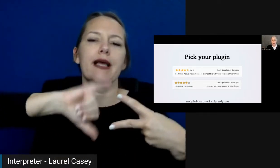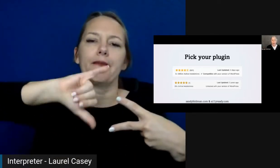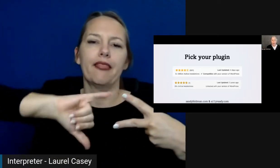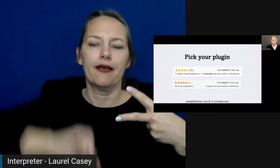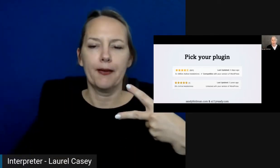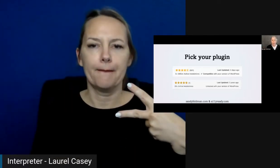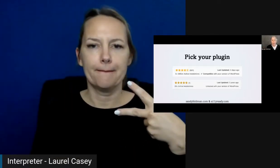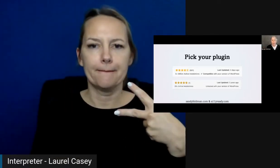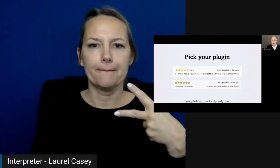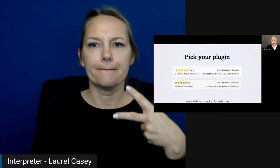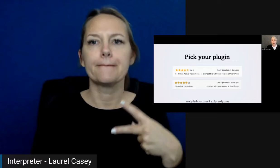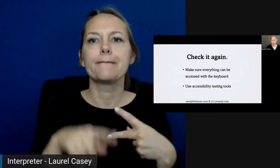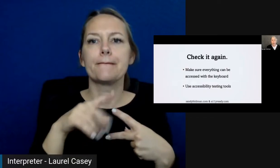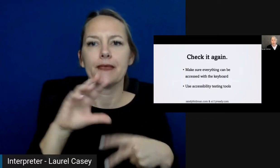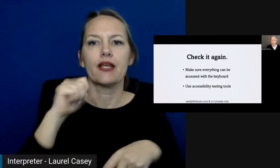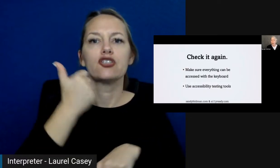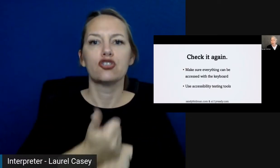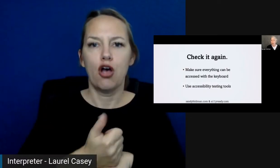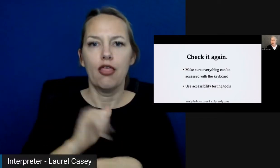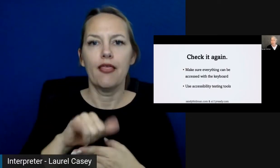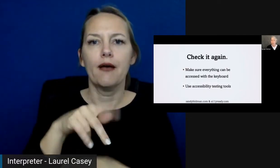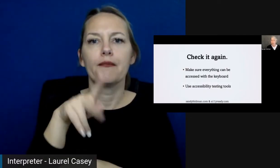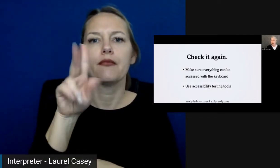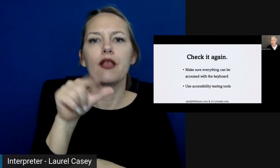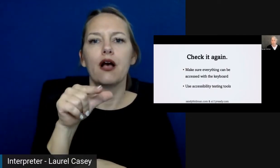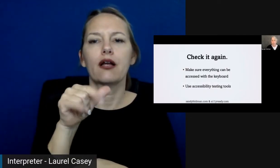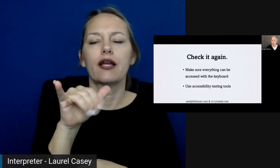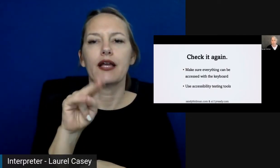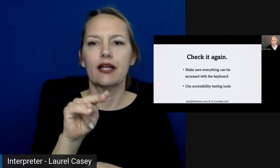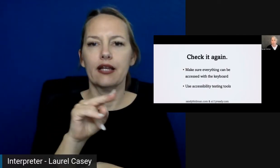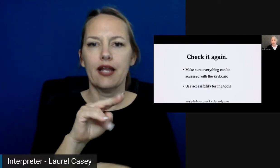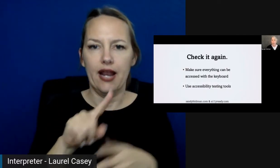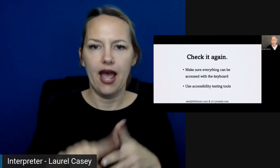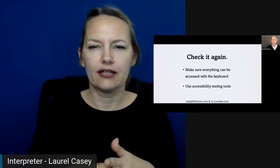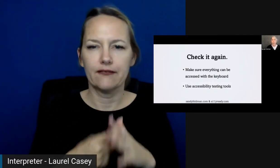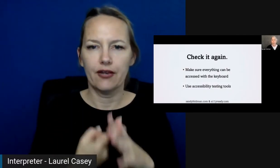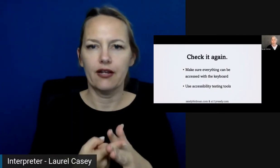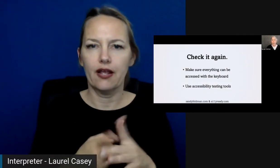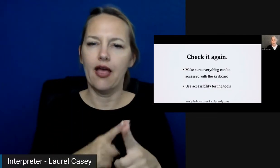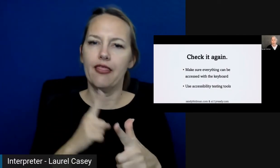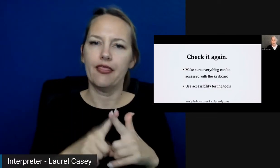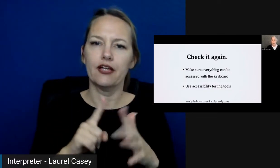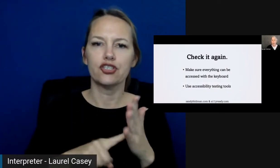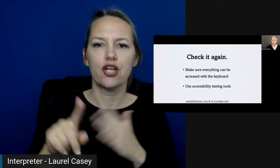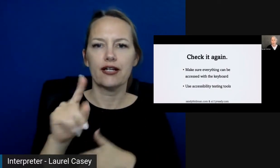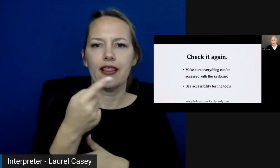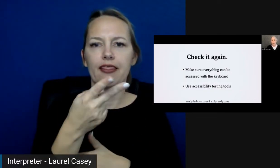And install that plug-in and activate it and then a check the theme again.